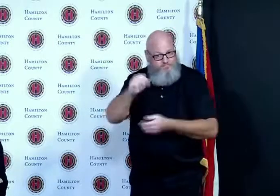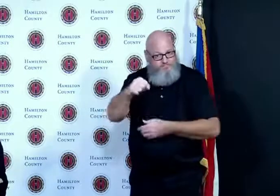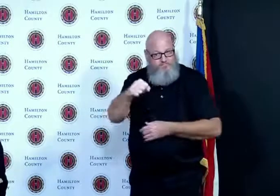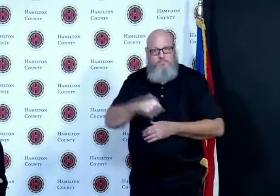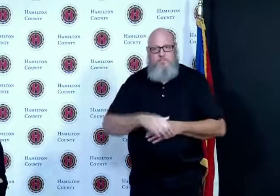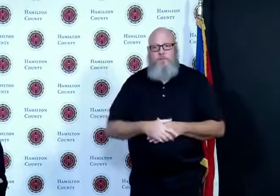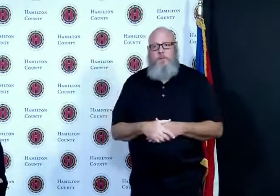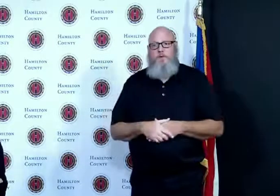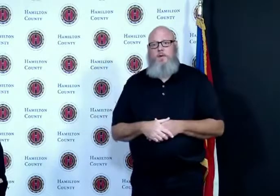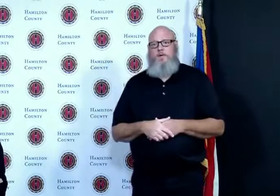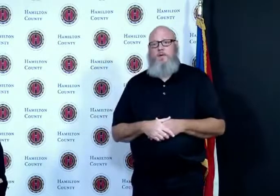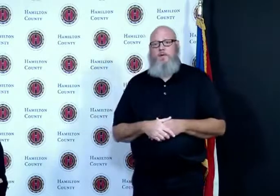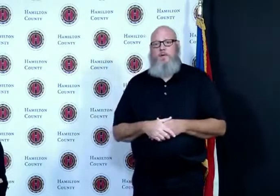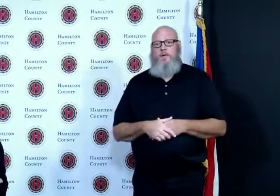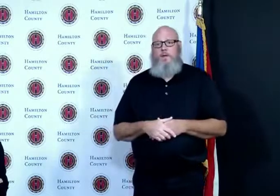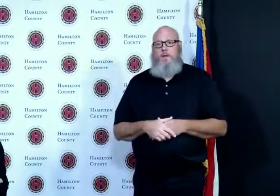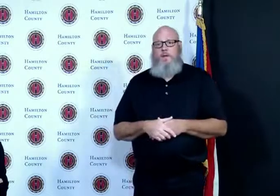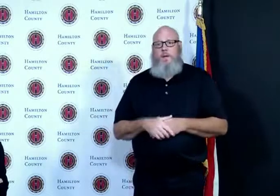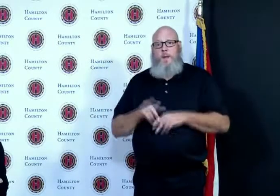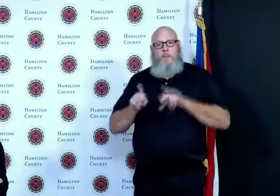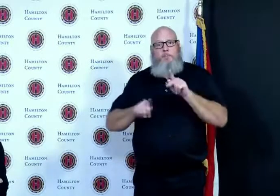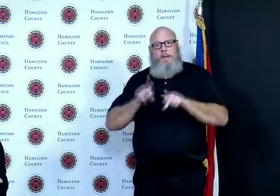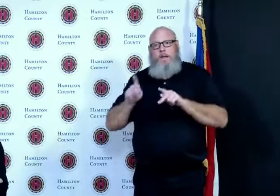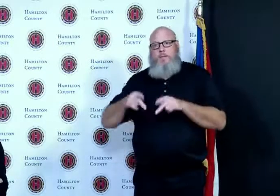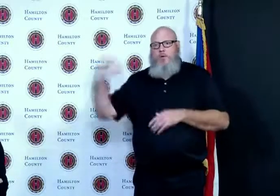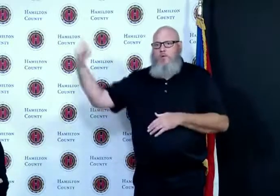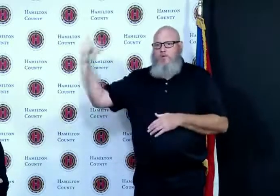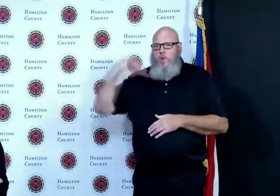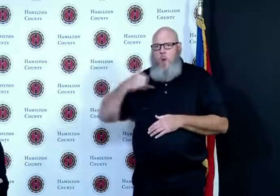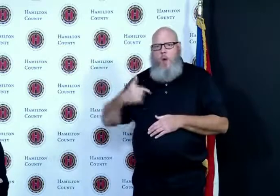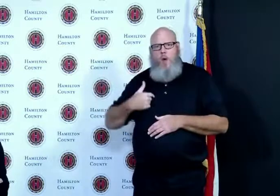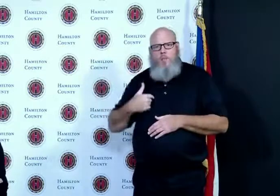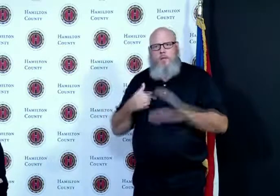getting connected seniors that have a lot of anxiety about this are getting connected and